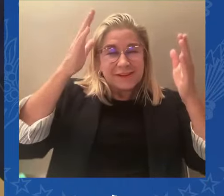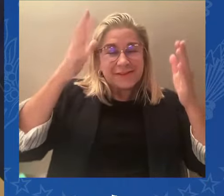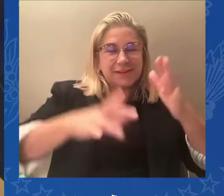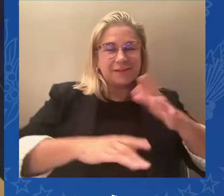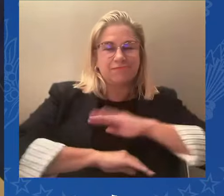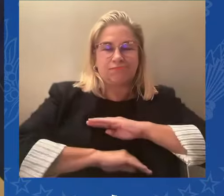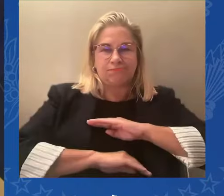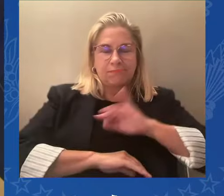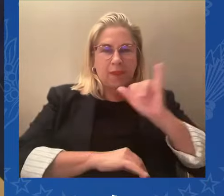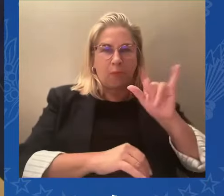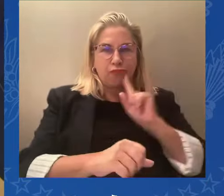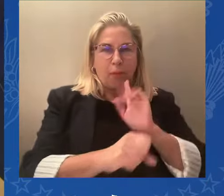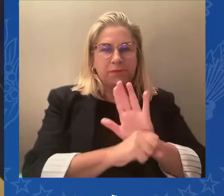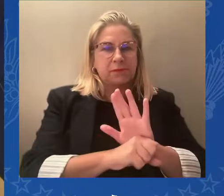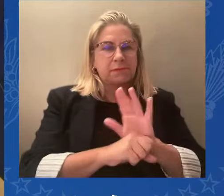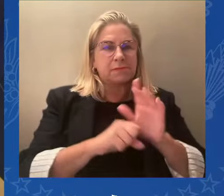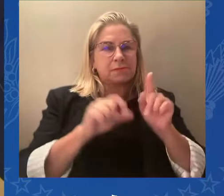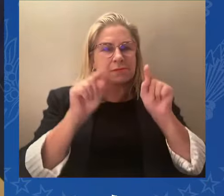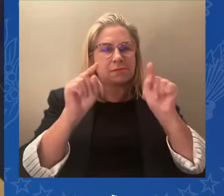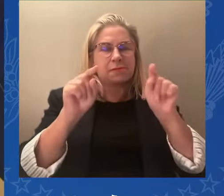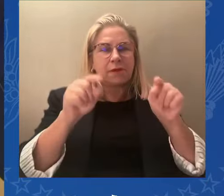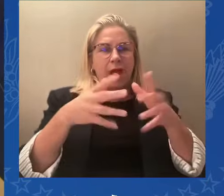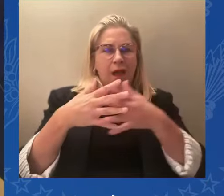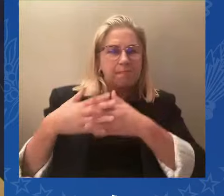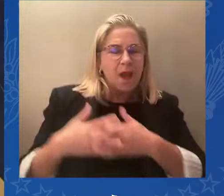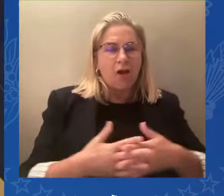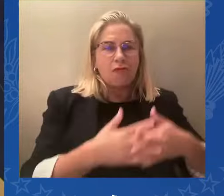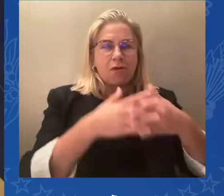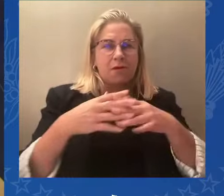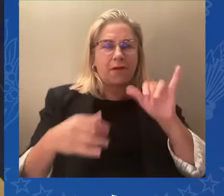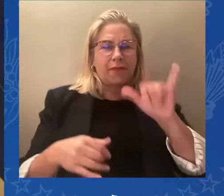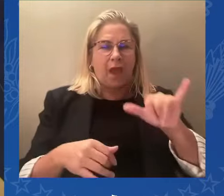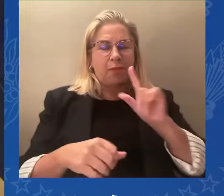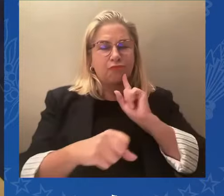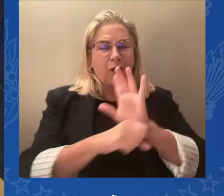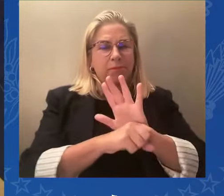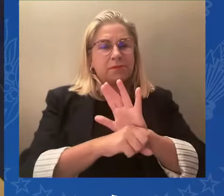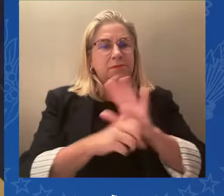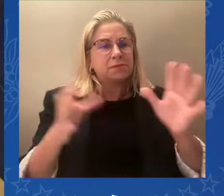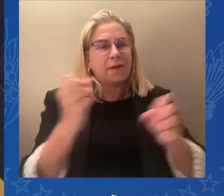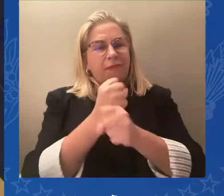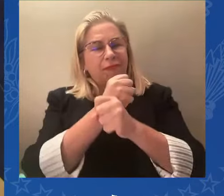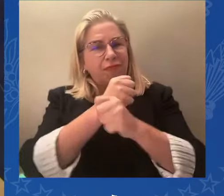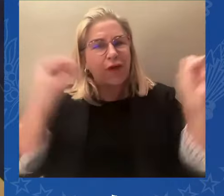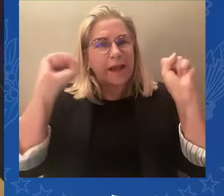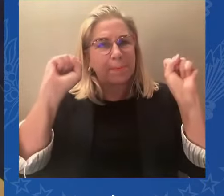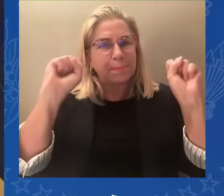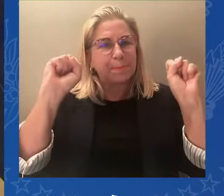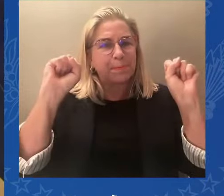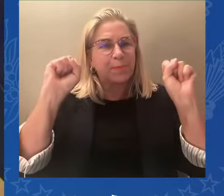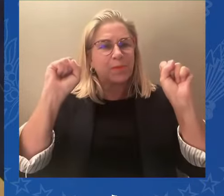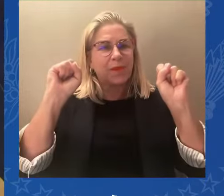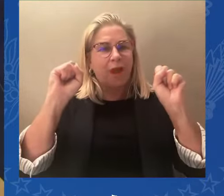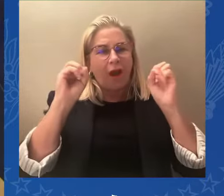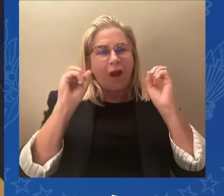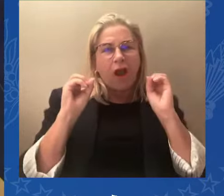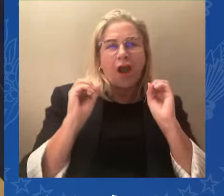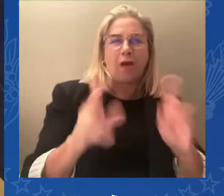a promise of freedom, opportunity, and justice -- not just for some but for all.